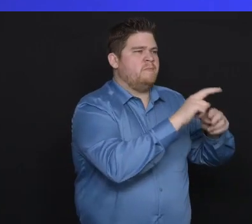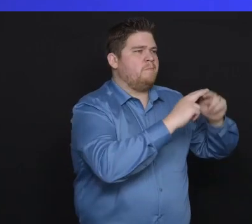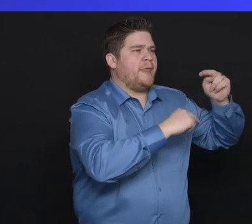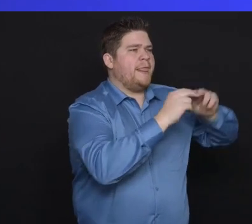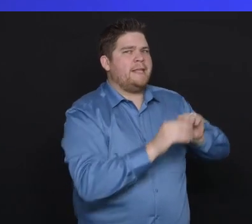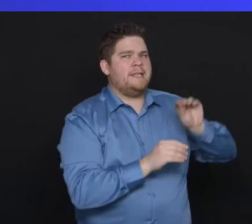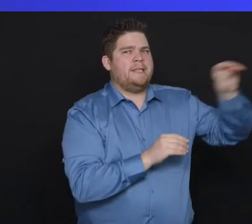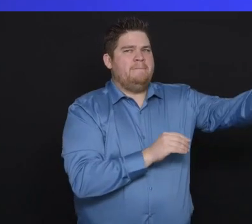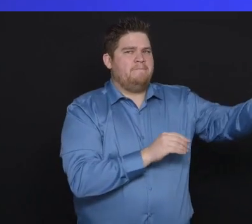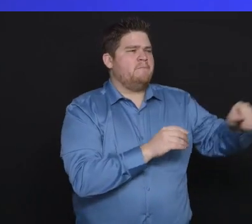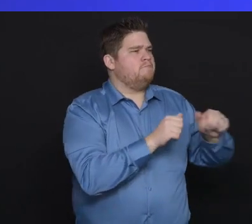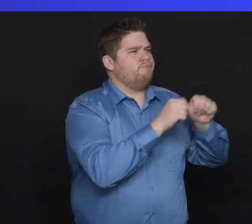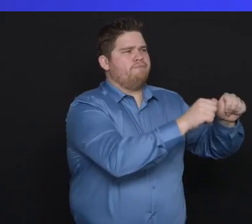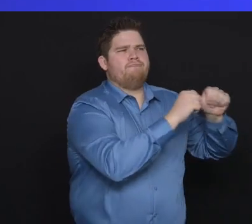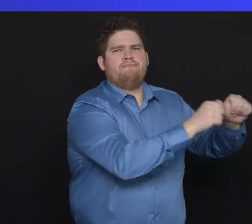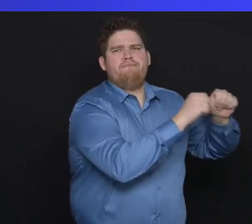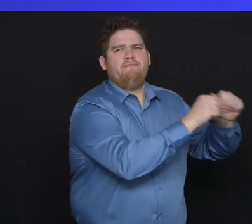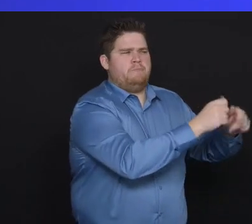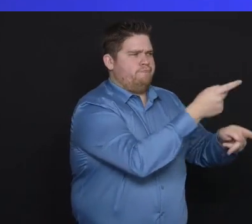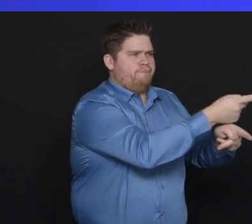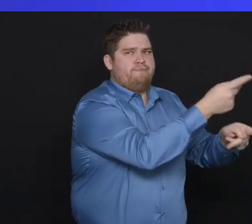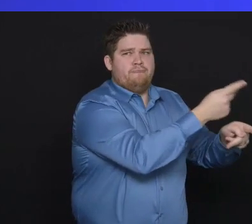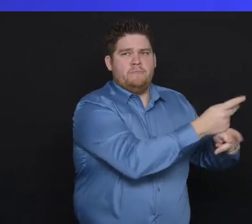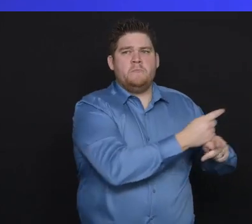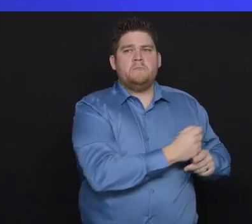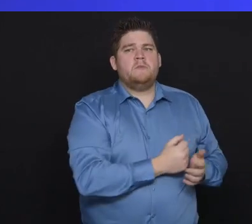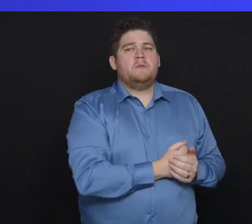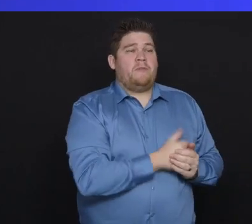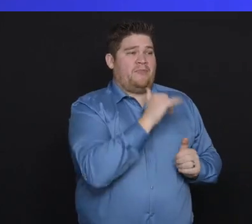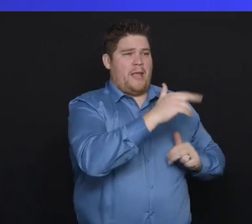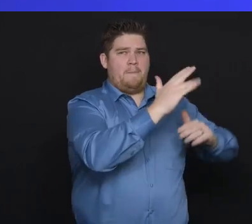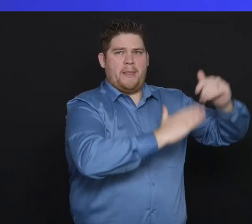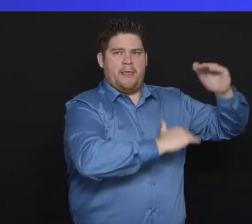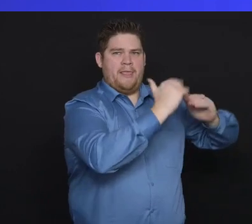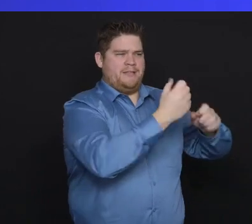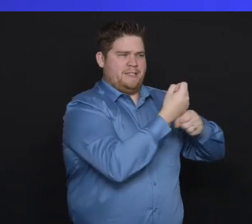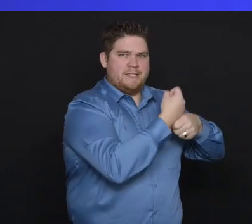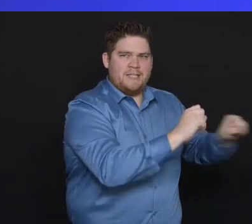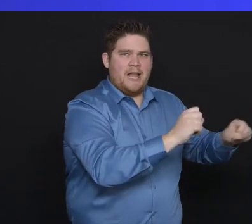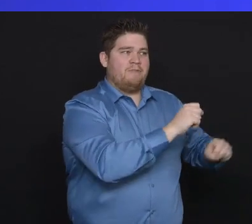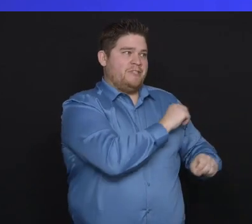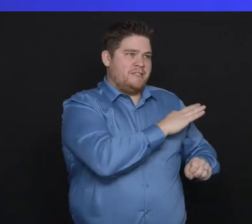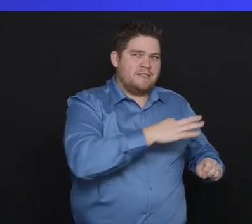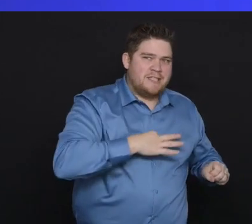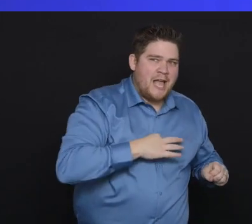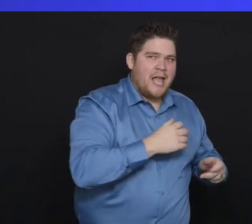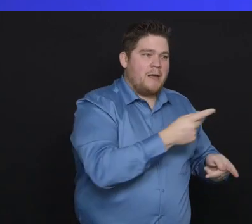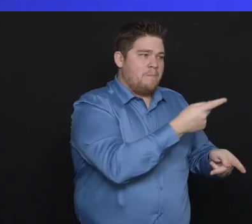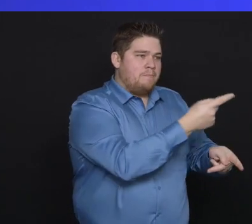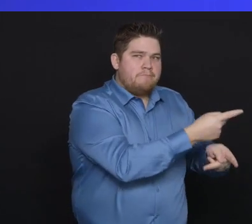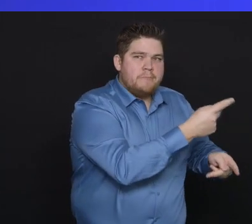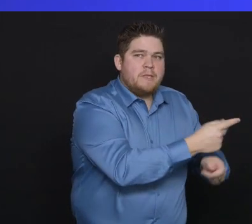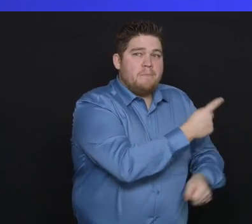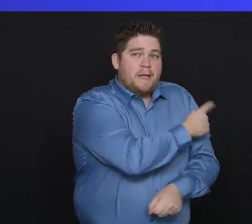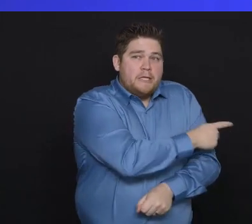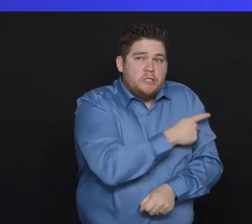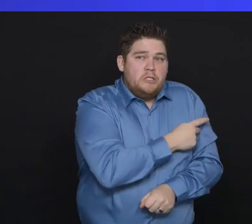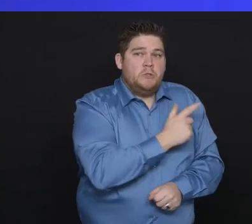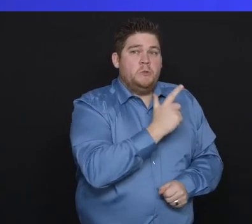safest for all, both the healthcare workers and healthcare sector if we keep people together. So it means that in